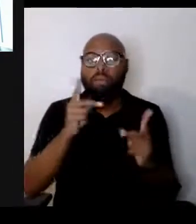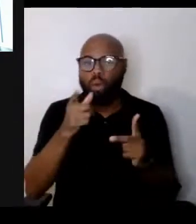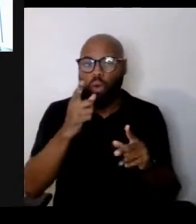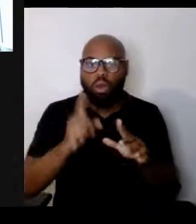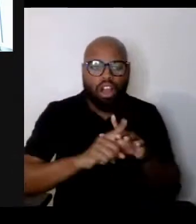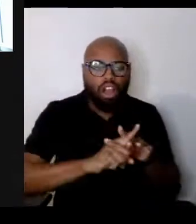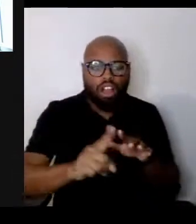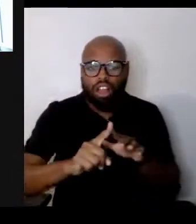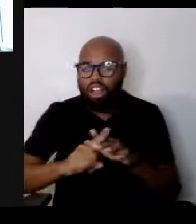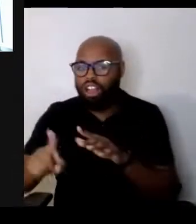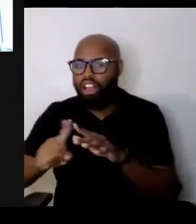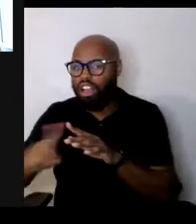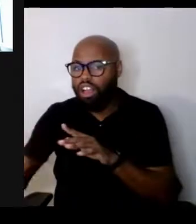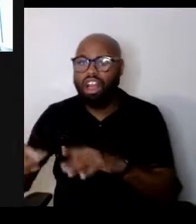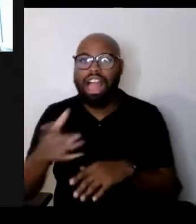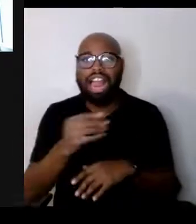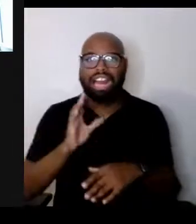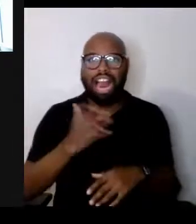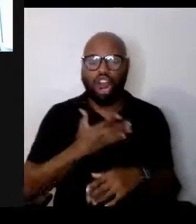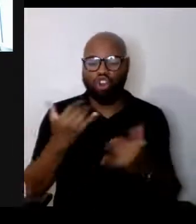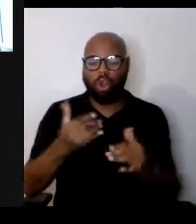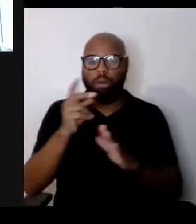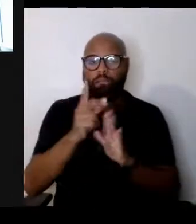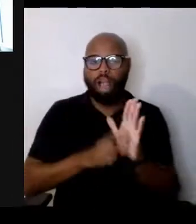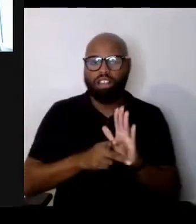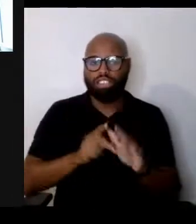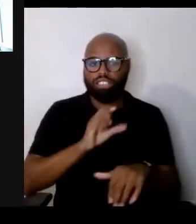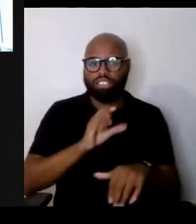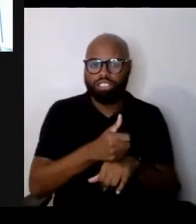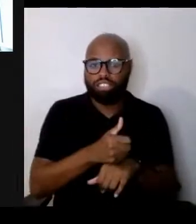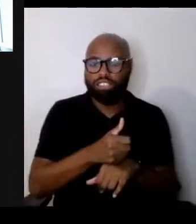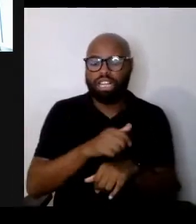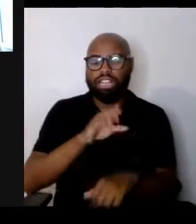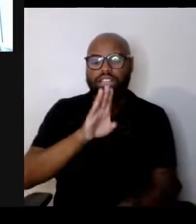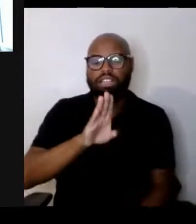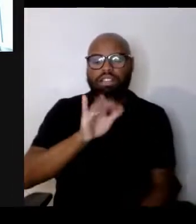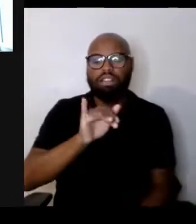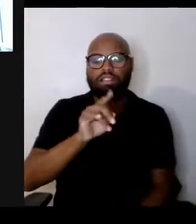in place that the Biden administration has maintained